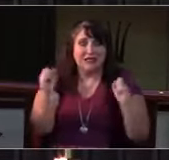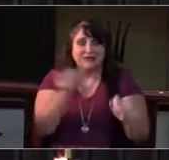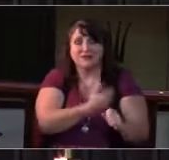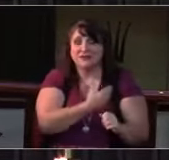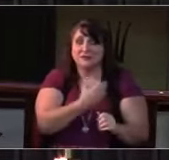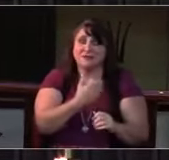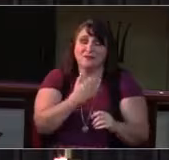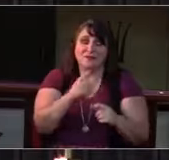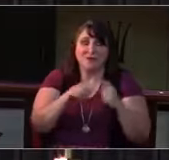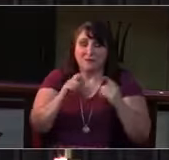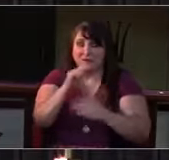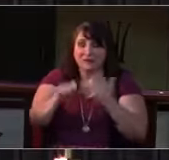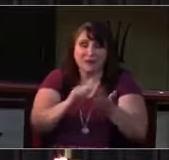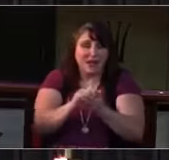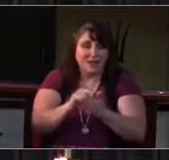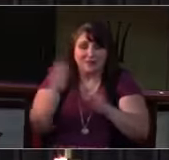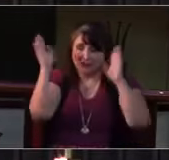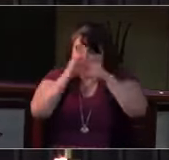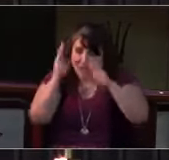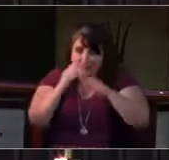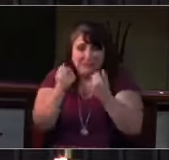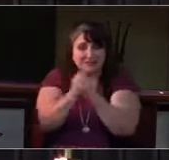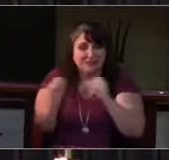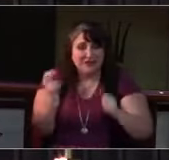Do this for the remembrance of me."